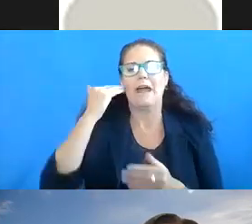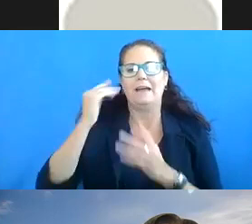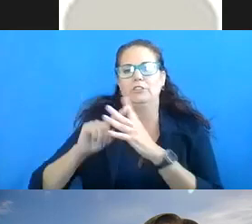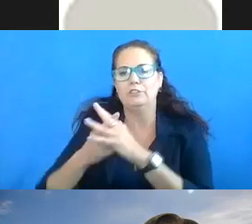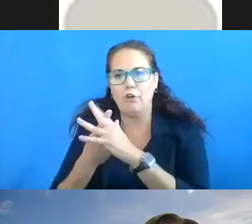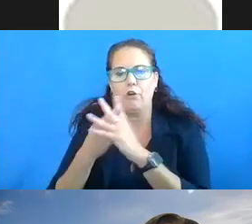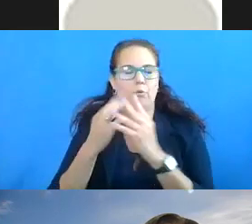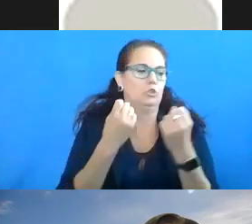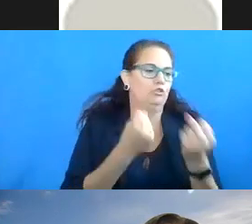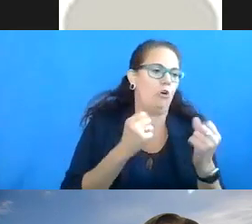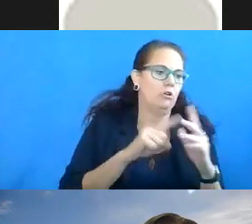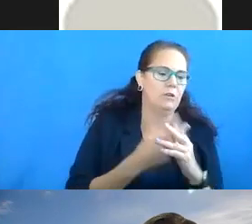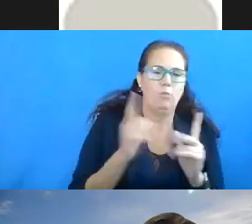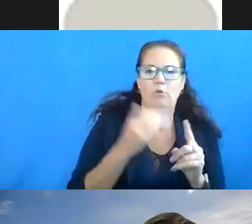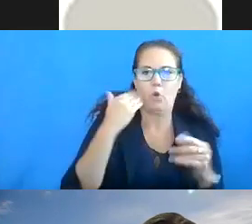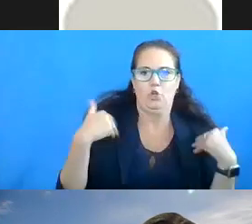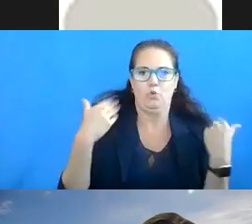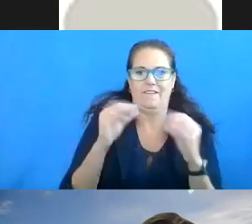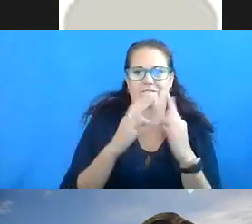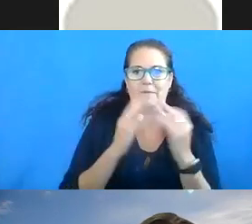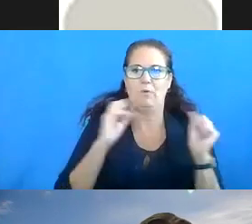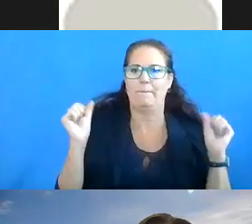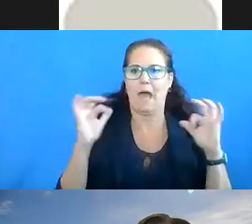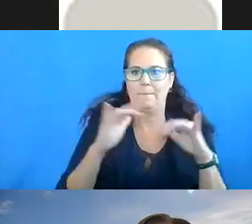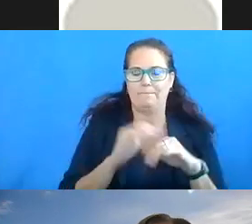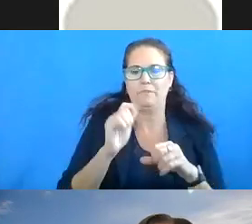where you know, youth and families will be. And it could be local businesses as well.